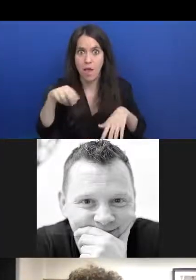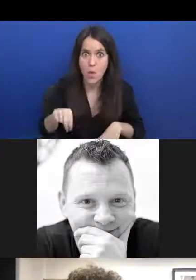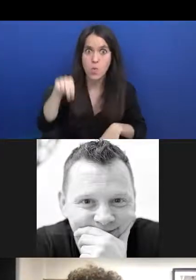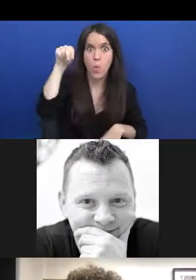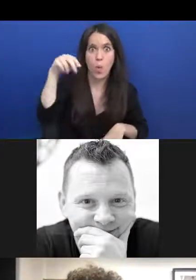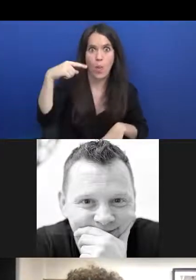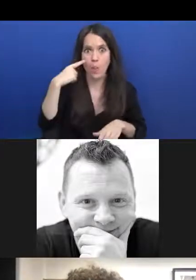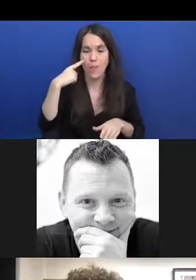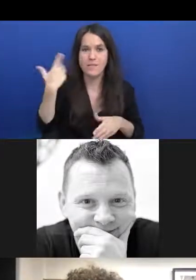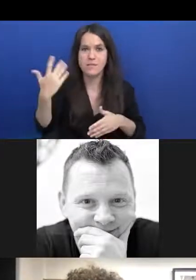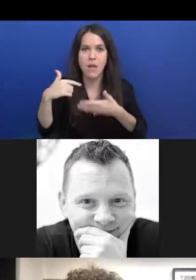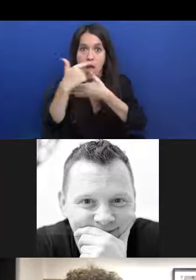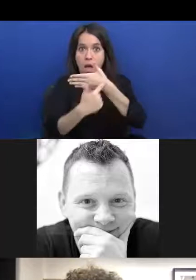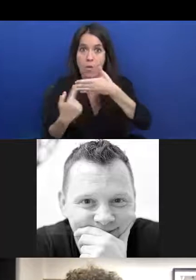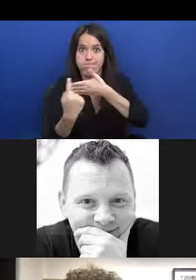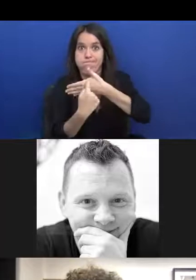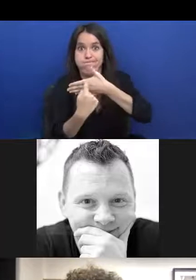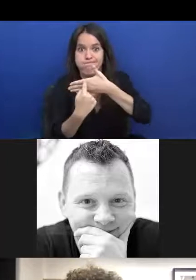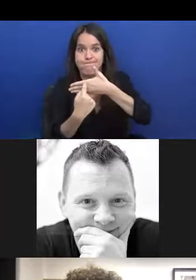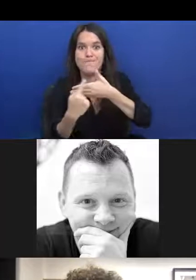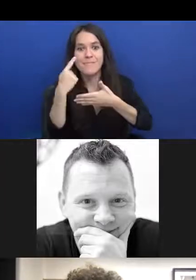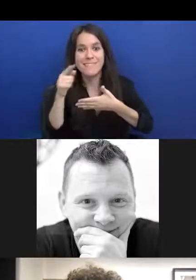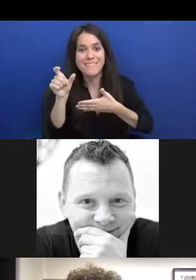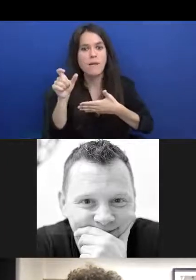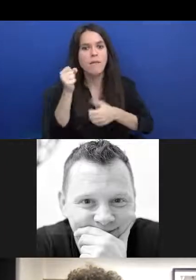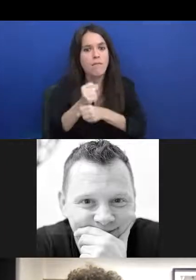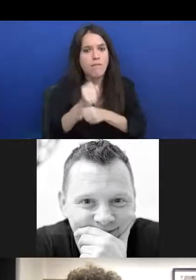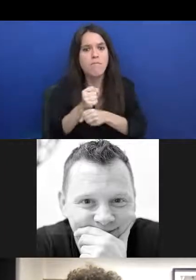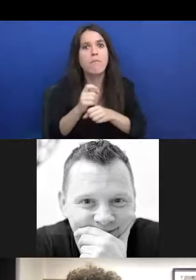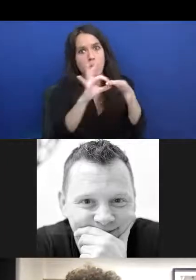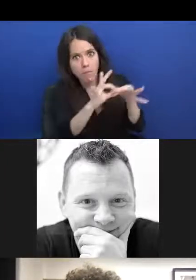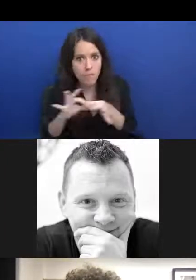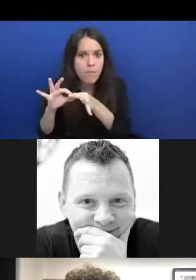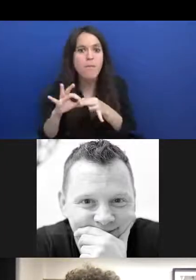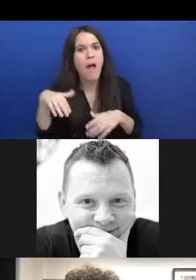and Murray Garde has also contributed to this a lot working with people on the mainland across